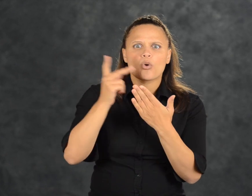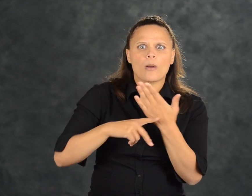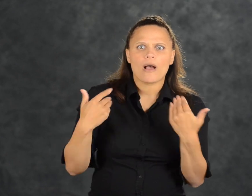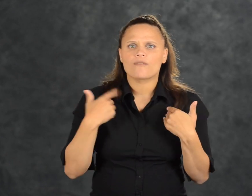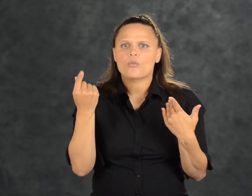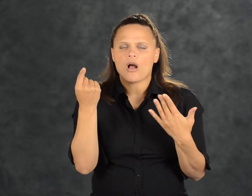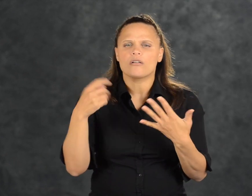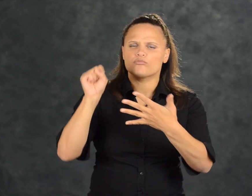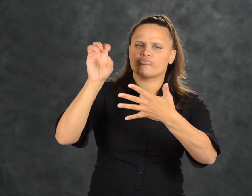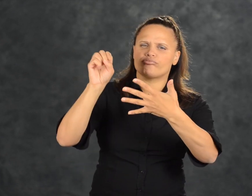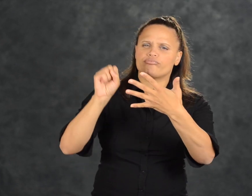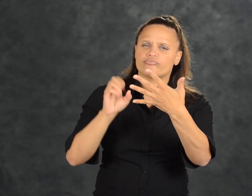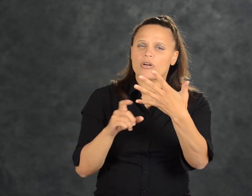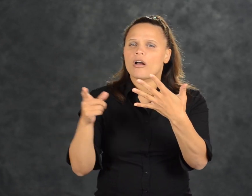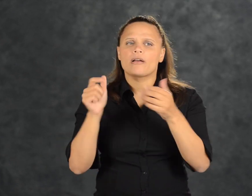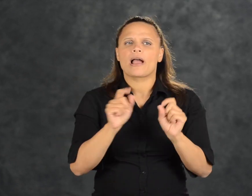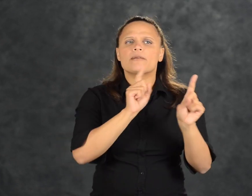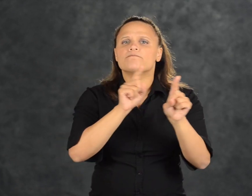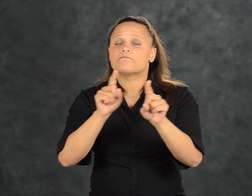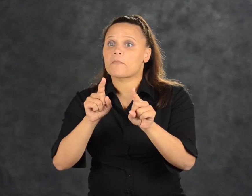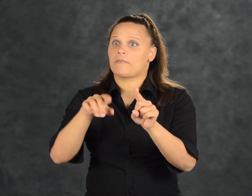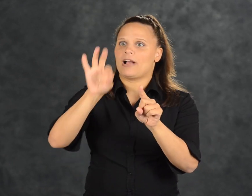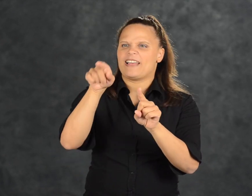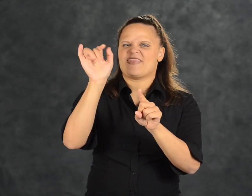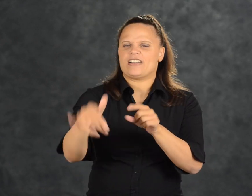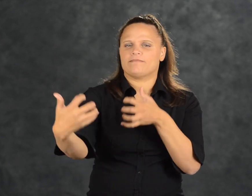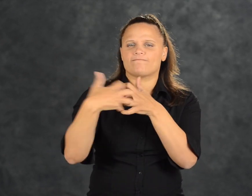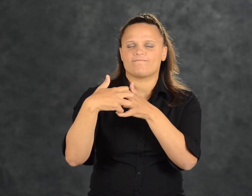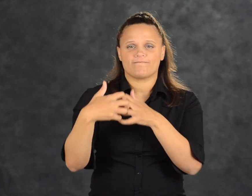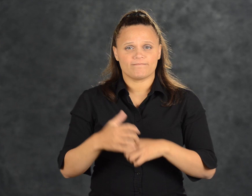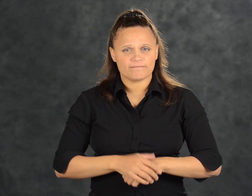for Deaf of hard of hearing children, and coordinate visits to help determine which program is the best match for your child.